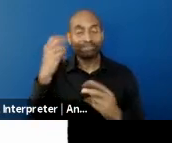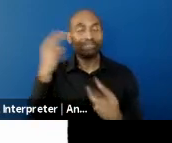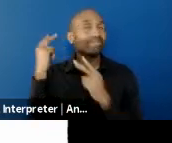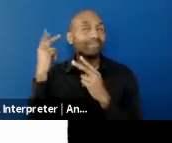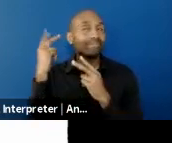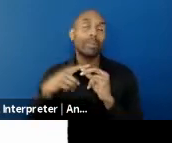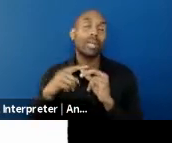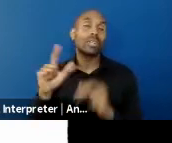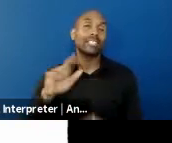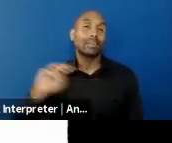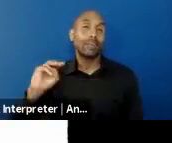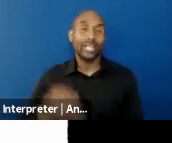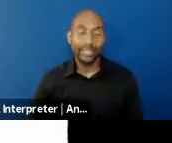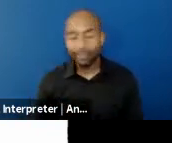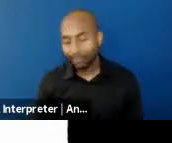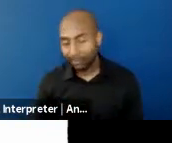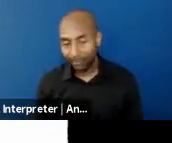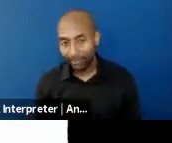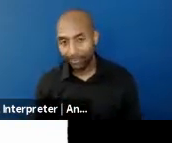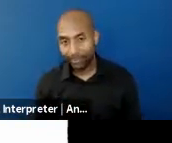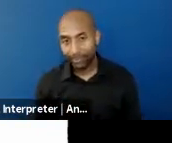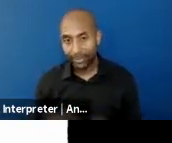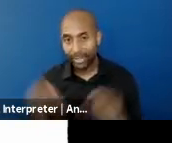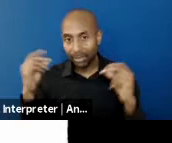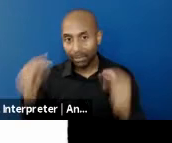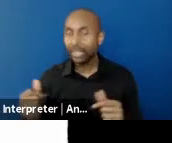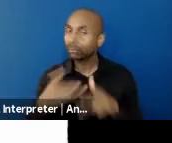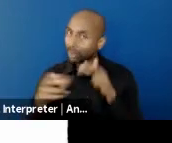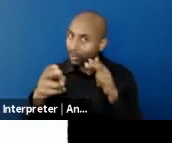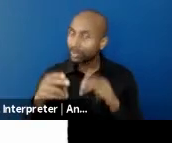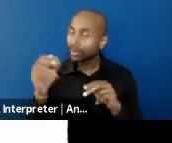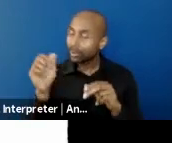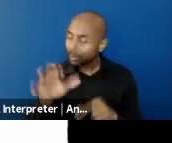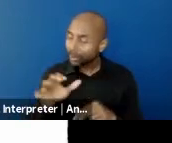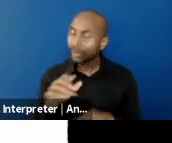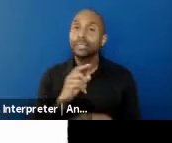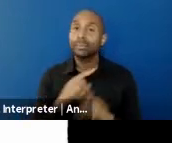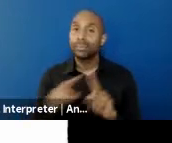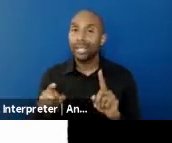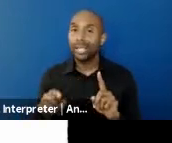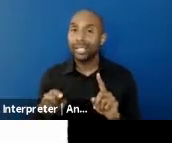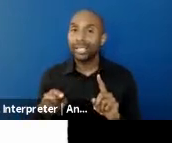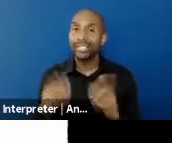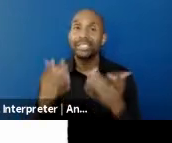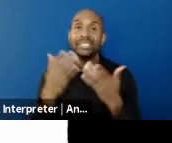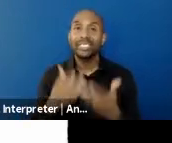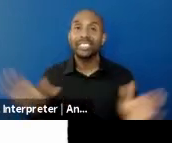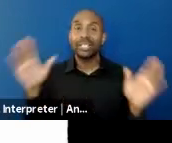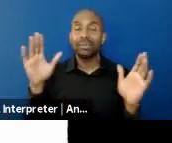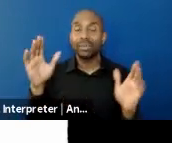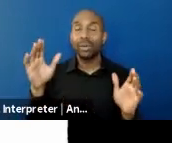Usually my dad and I and brother would go down there. We would go to different locations down there. candy stall next to the hot dog stand. Chili dogs.